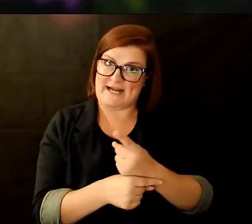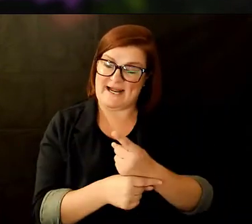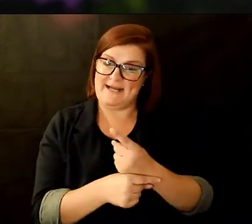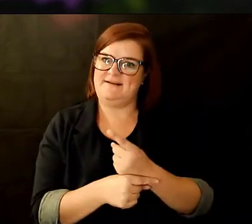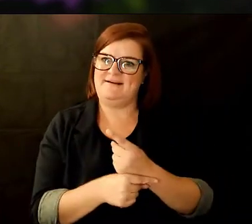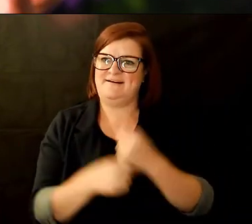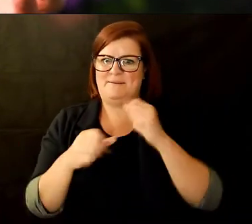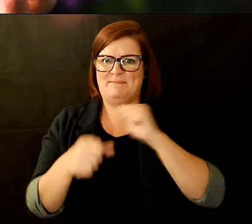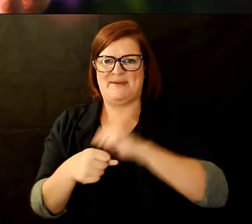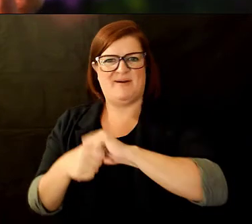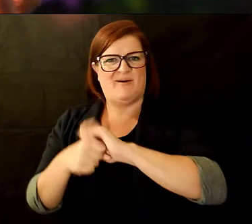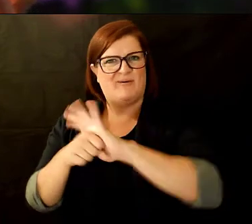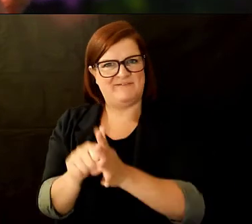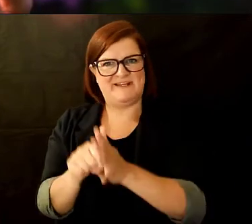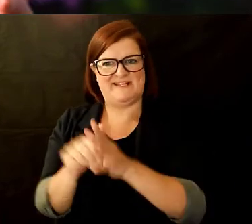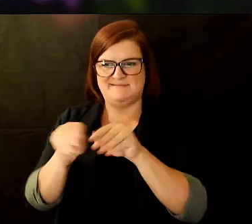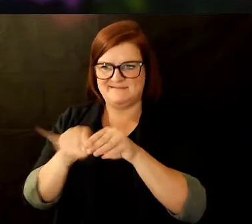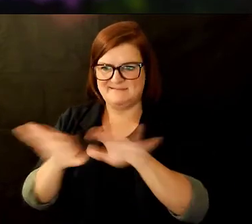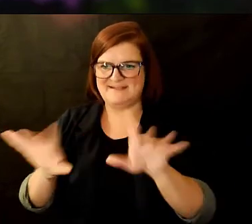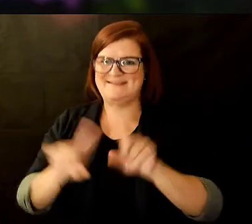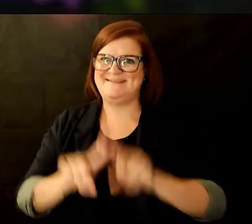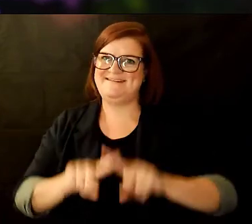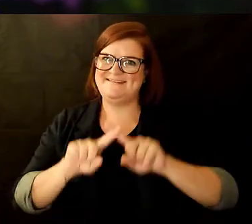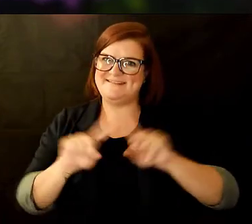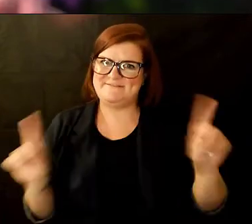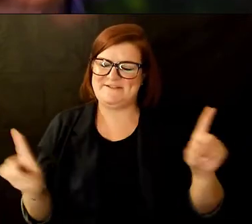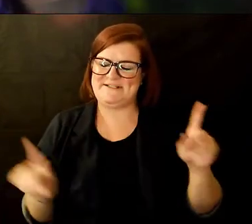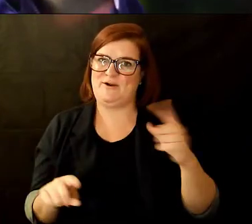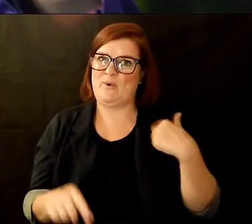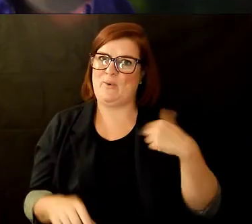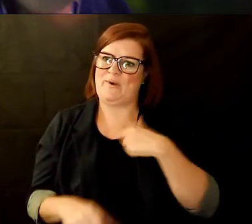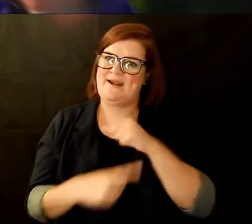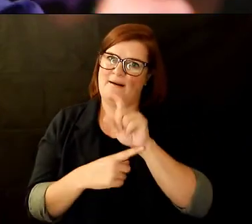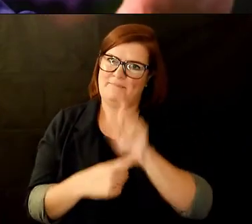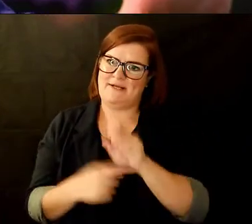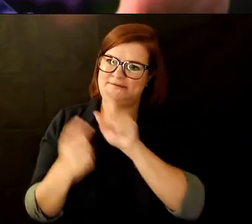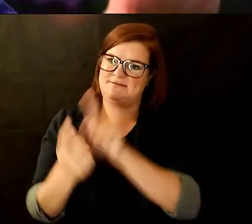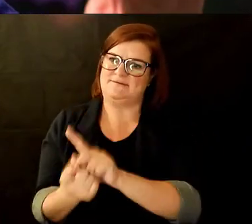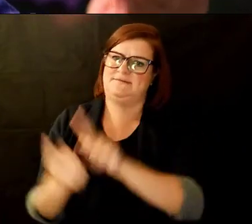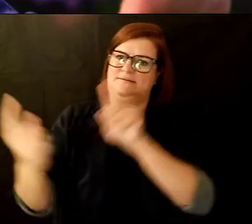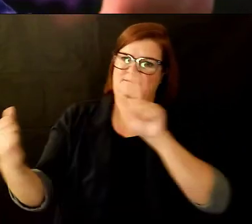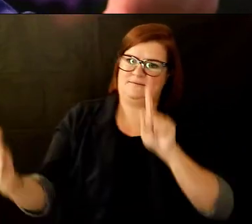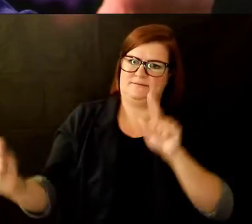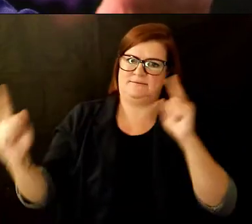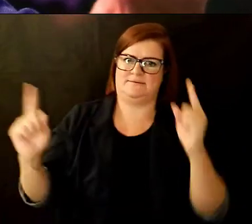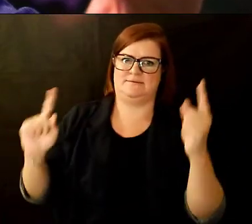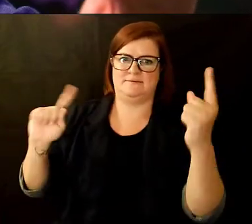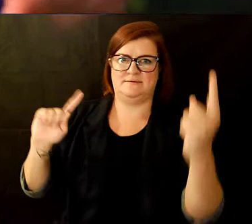This COVID-19 pandemic has required us to be physically distanced from one another.